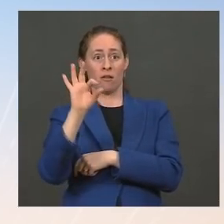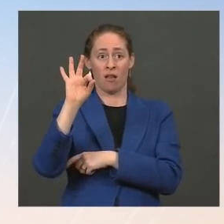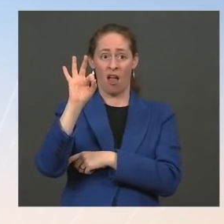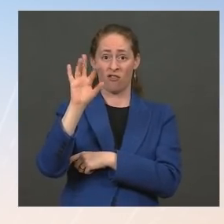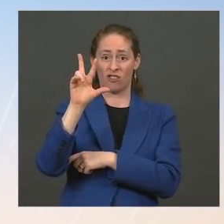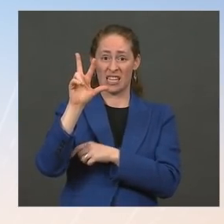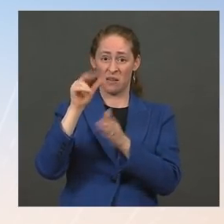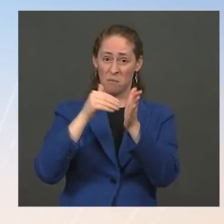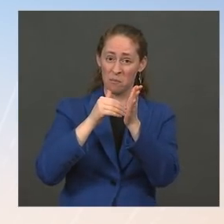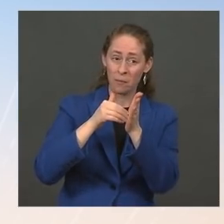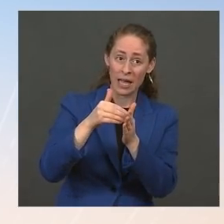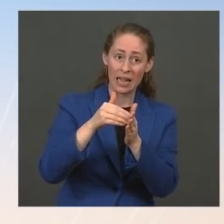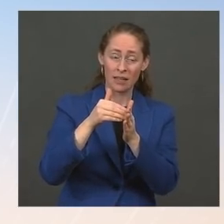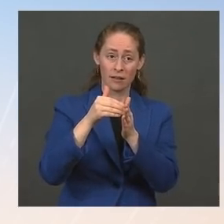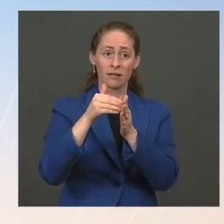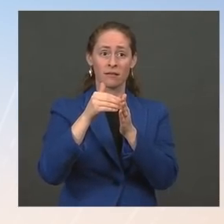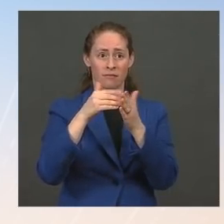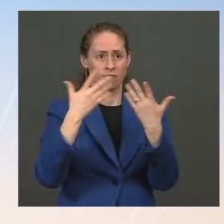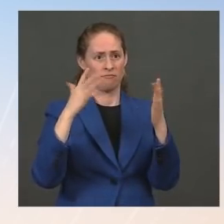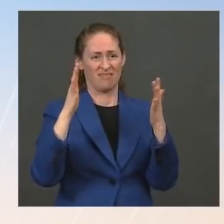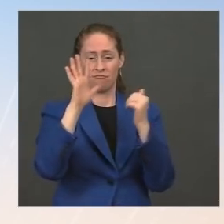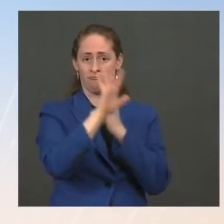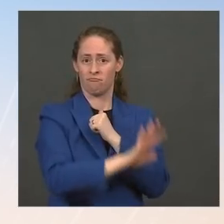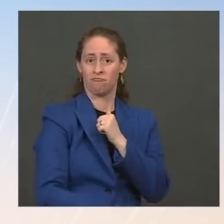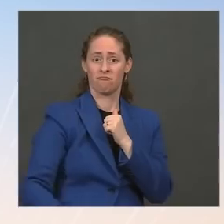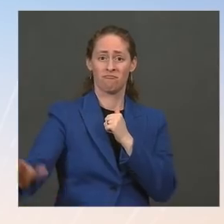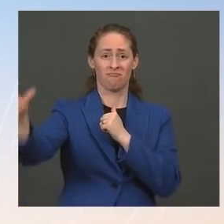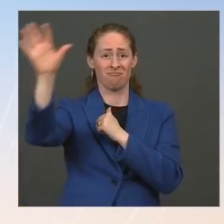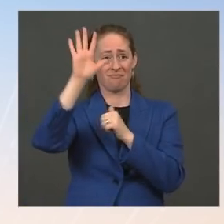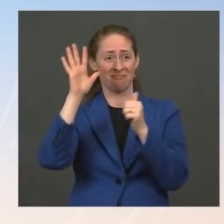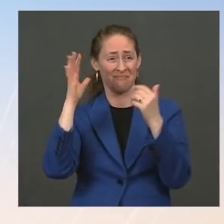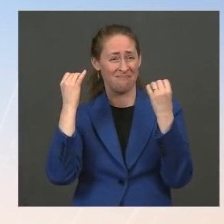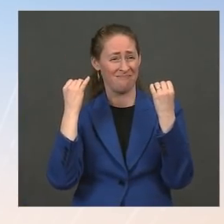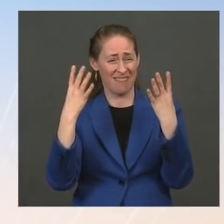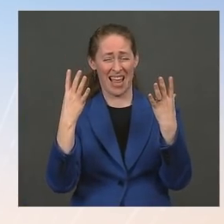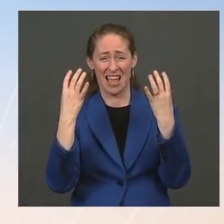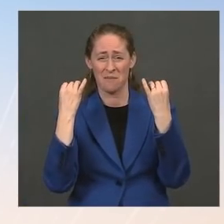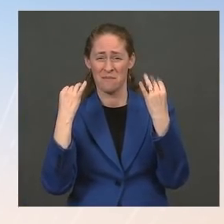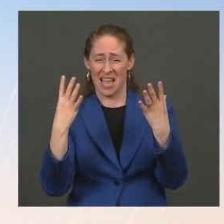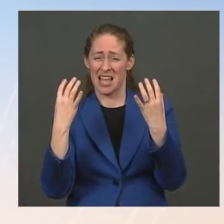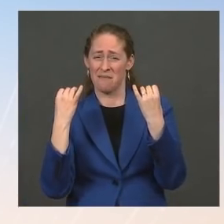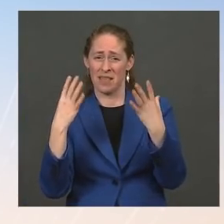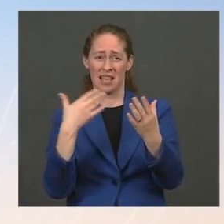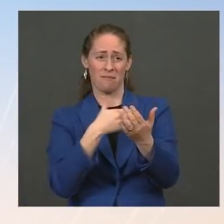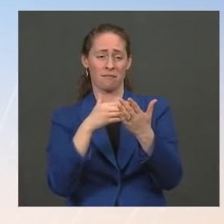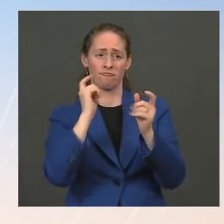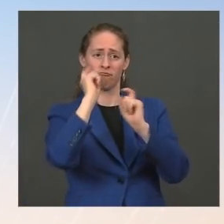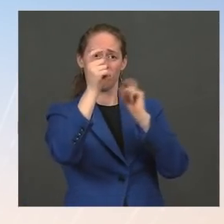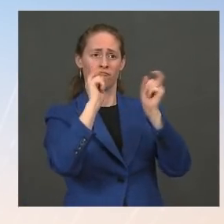This is not meant to be a criticism; it is meant to give people understanding of what the challenges are in a lot of countries --